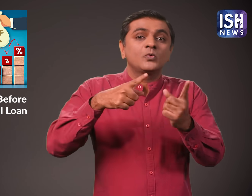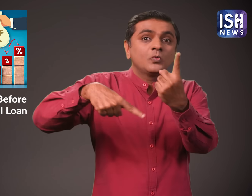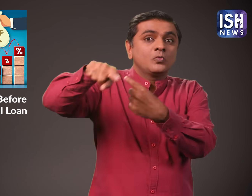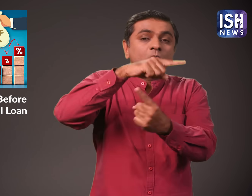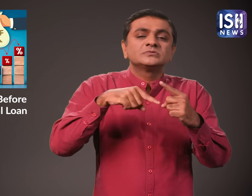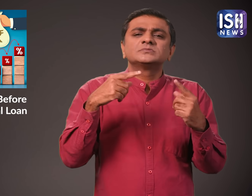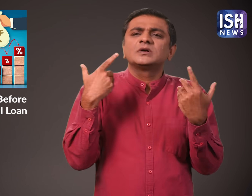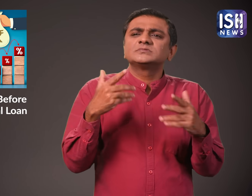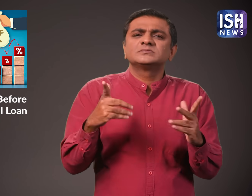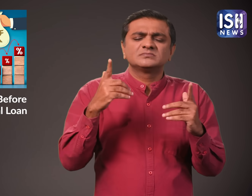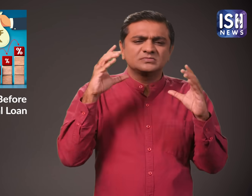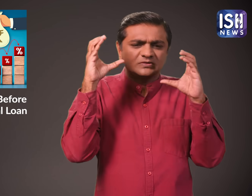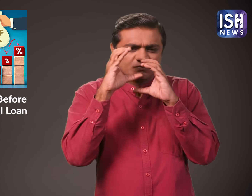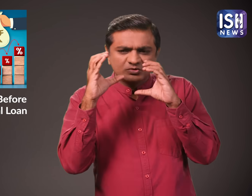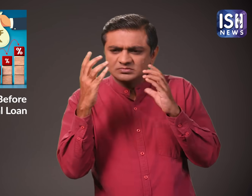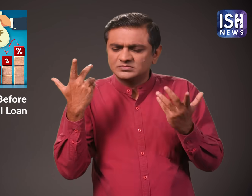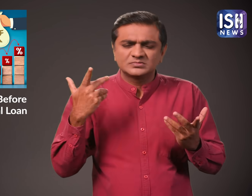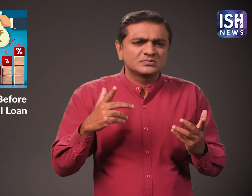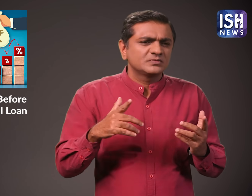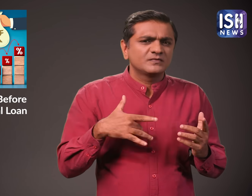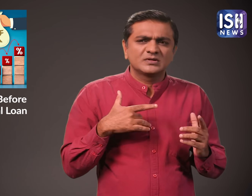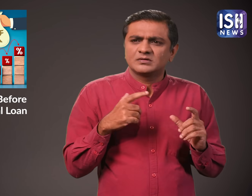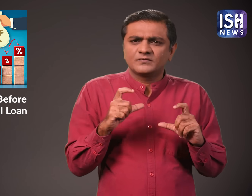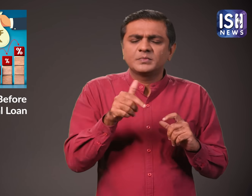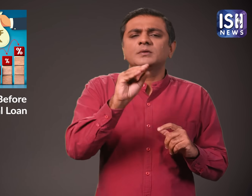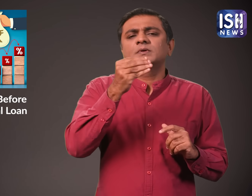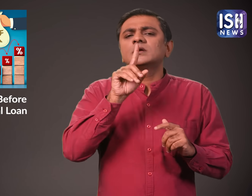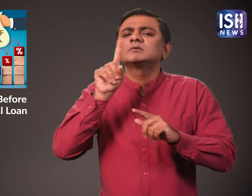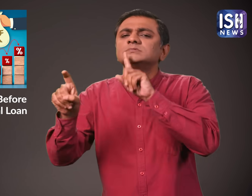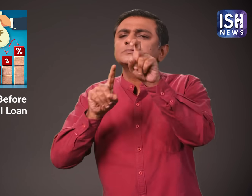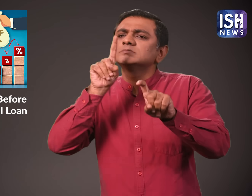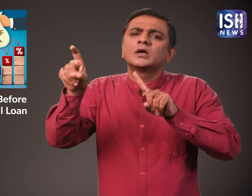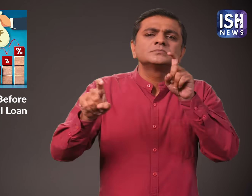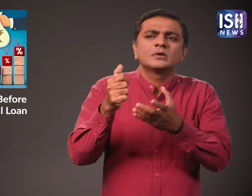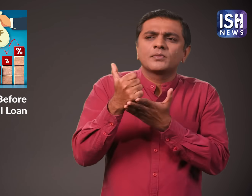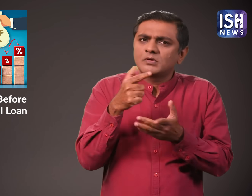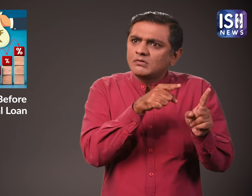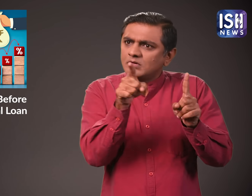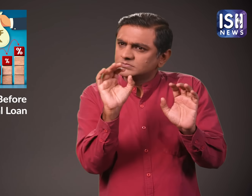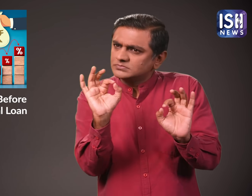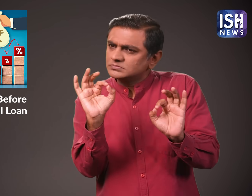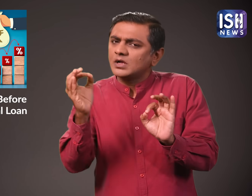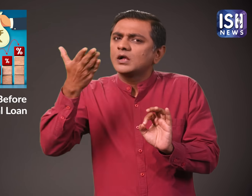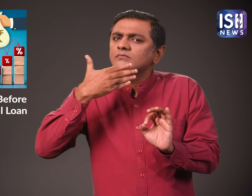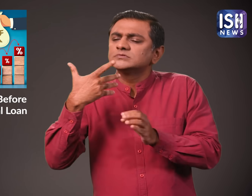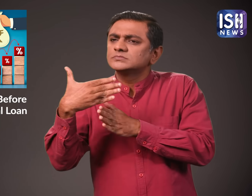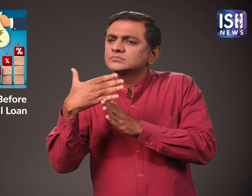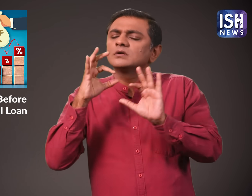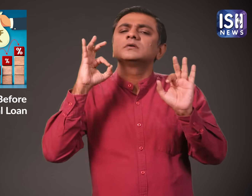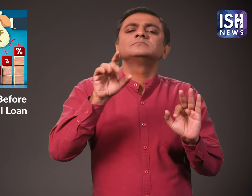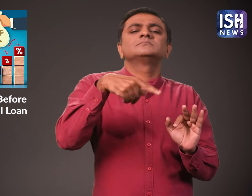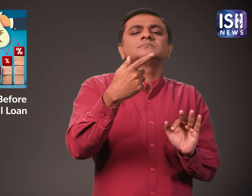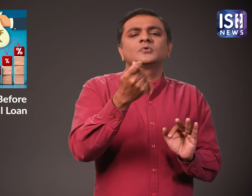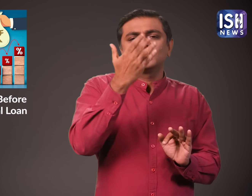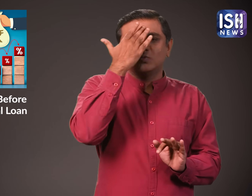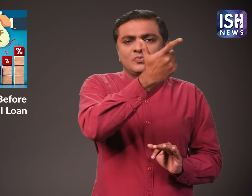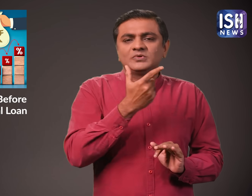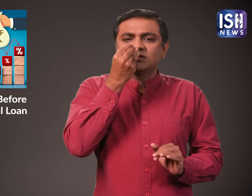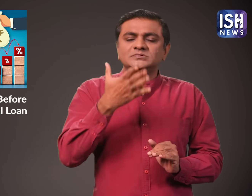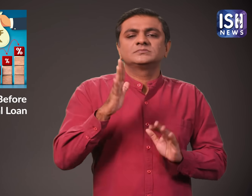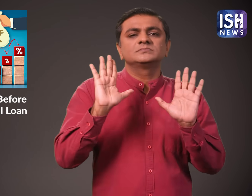If you're confused or feel unsure, seek advice to make an informed decision to easily get a loan.